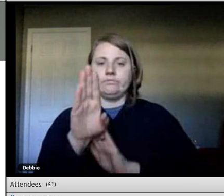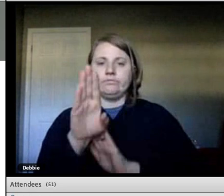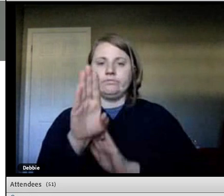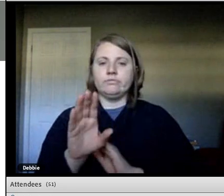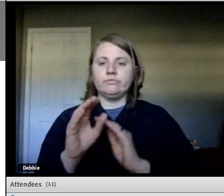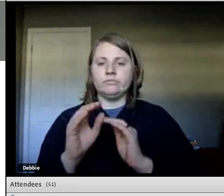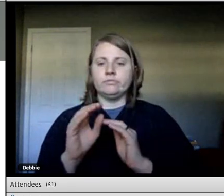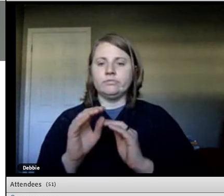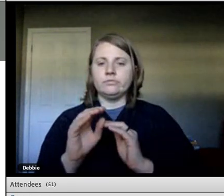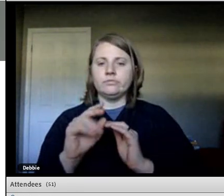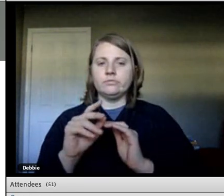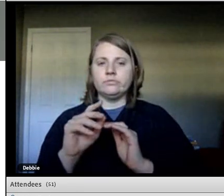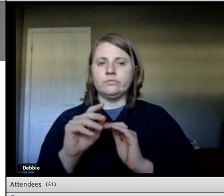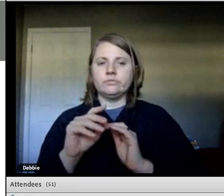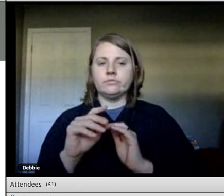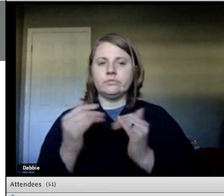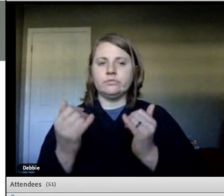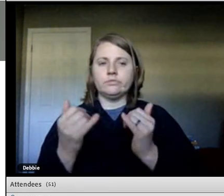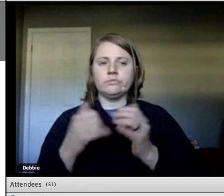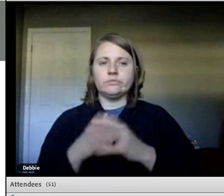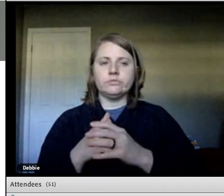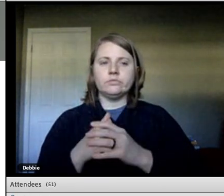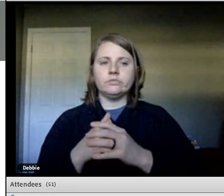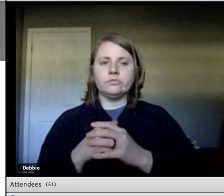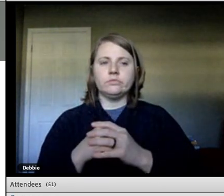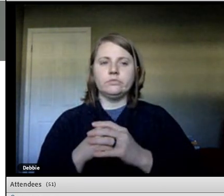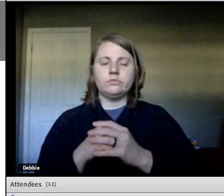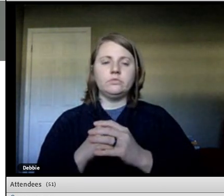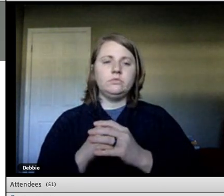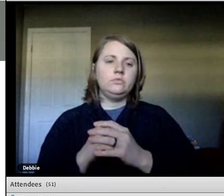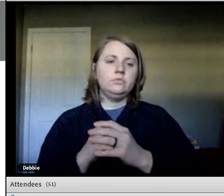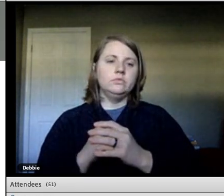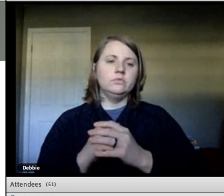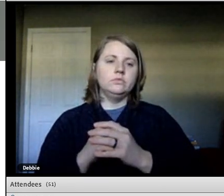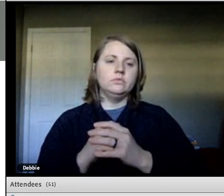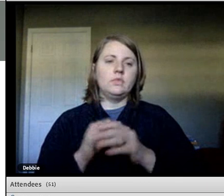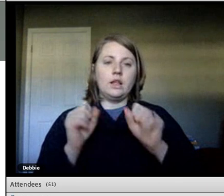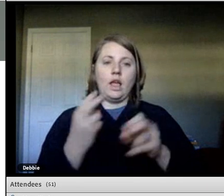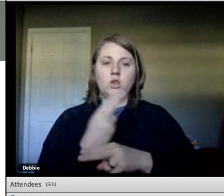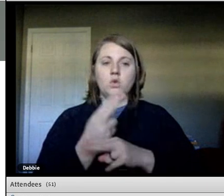You can use an open-sourced ILS. There's Evergreen and Koha.